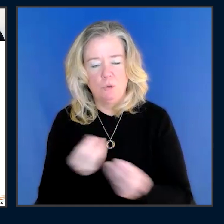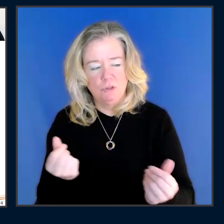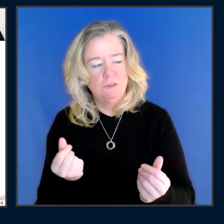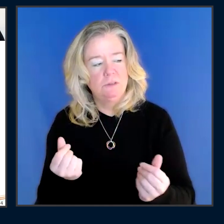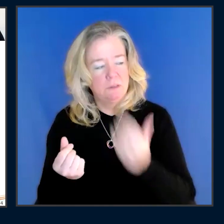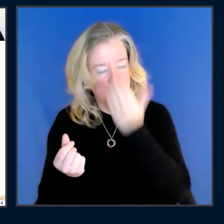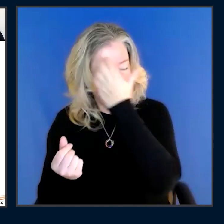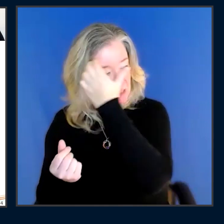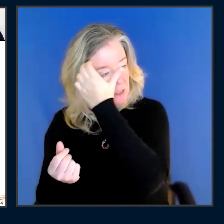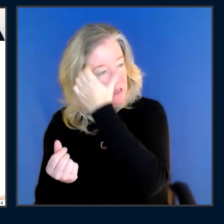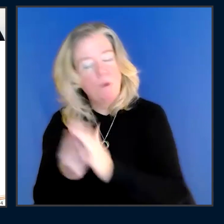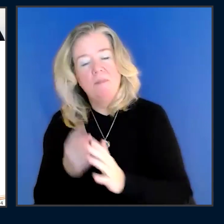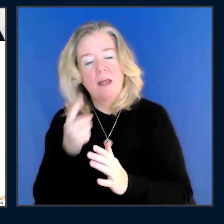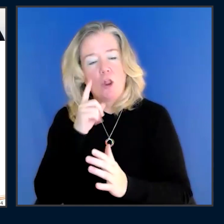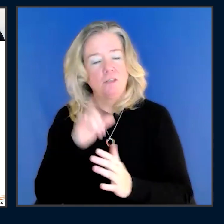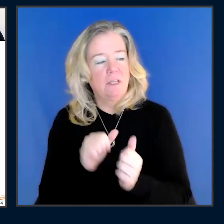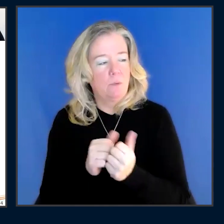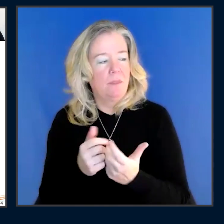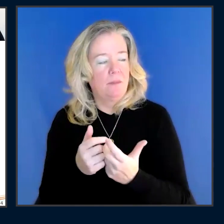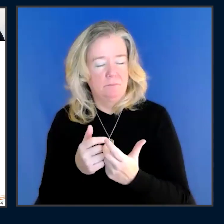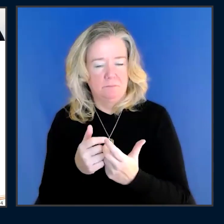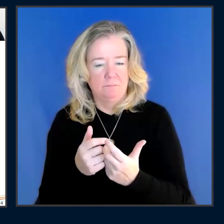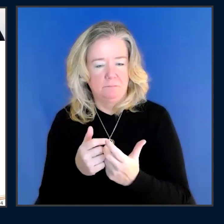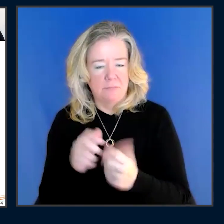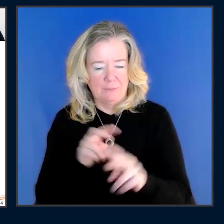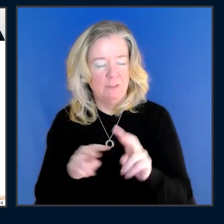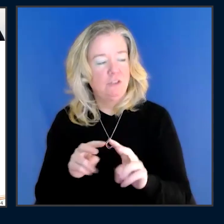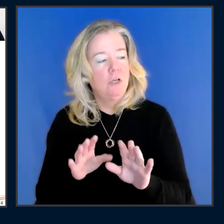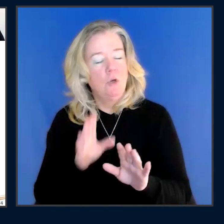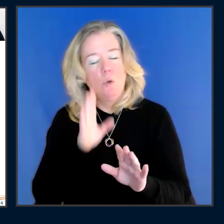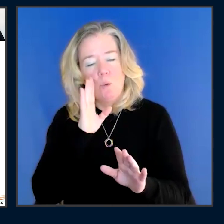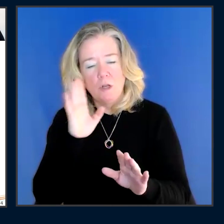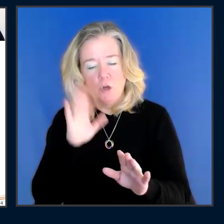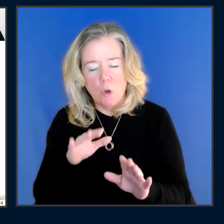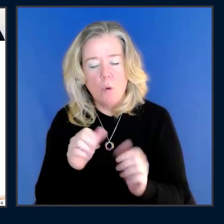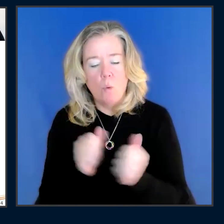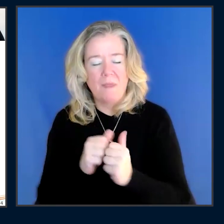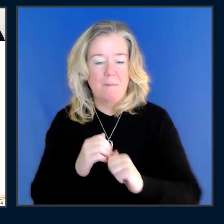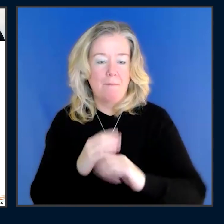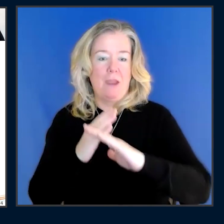to collaboration, and share with you what that might look like. So we know that,